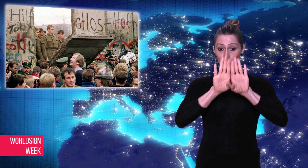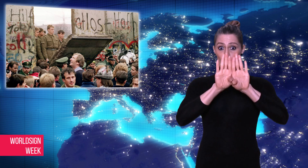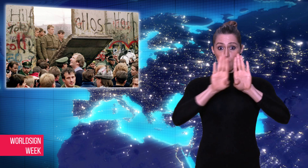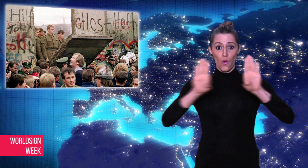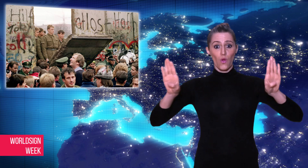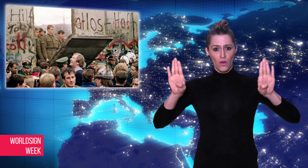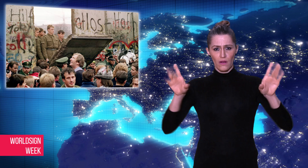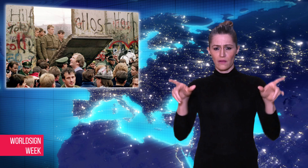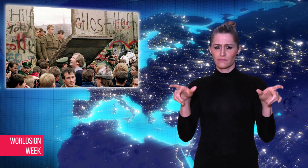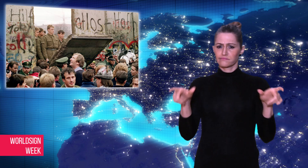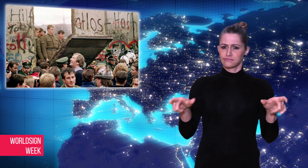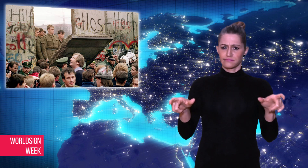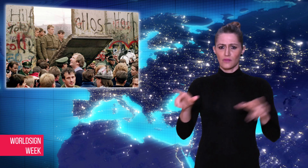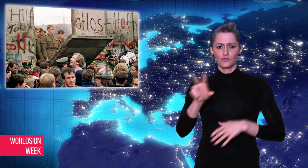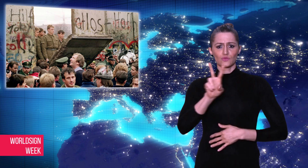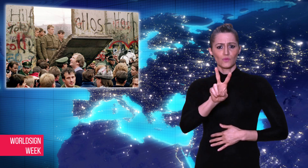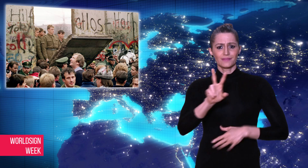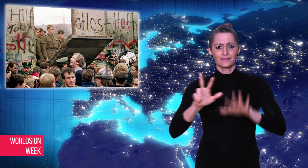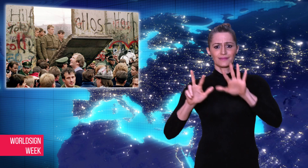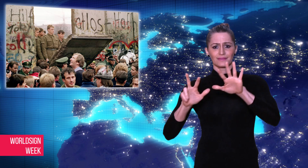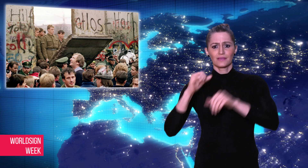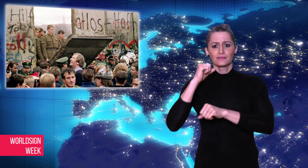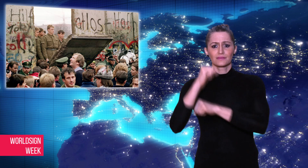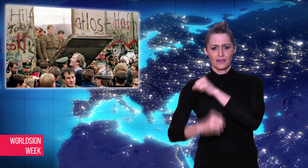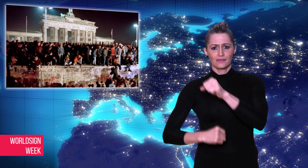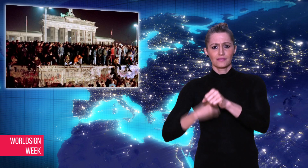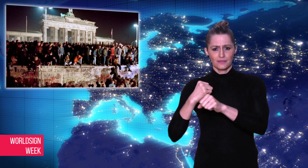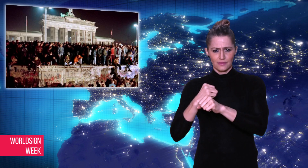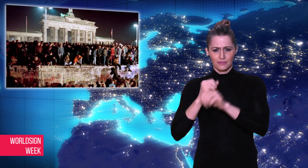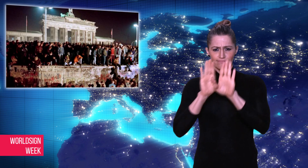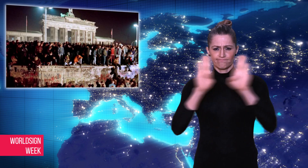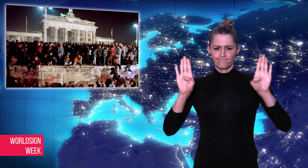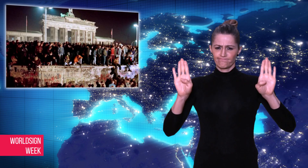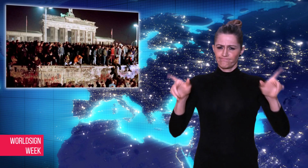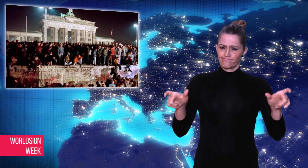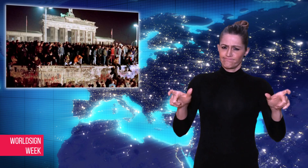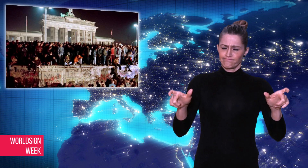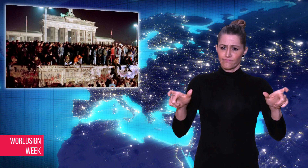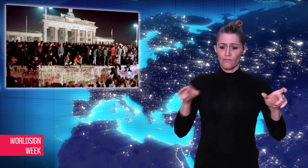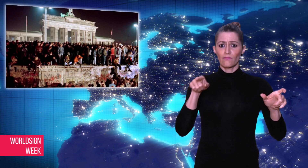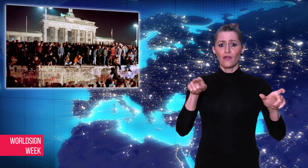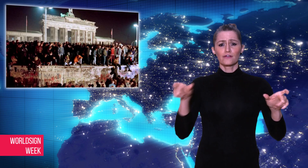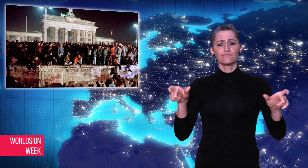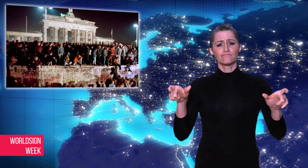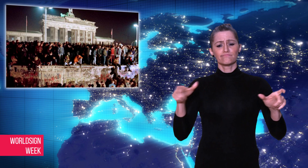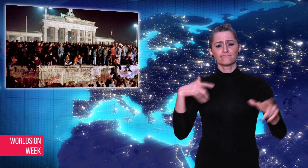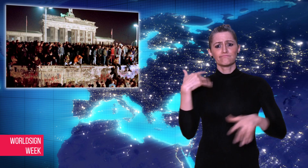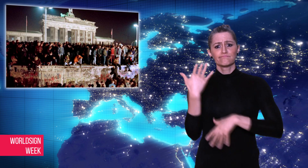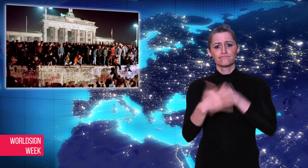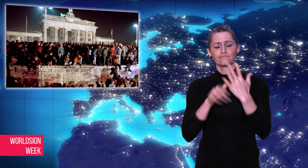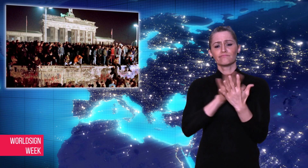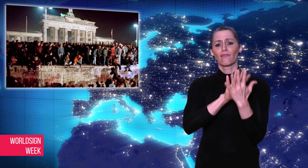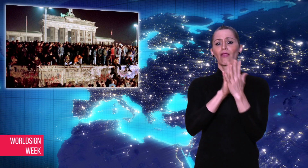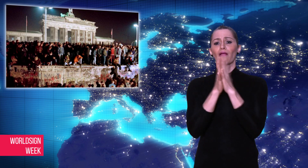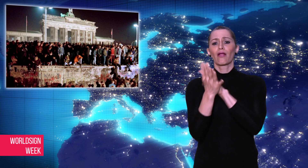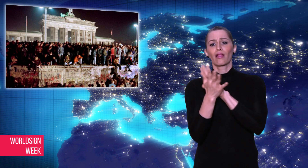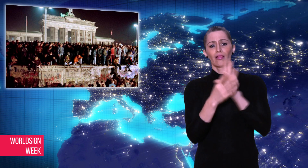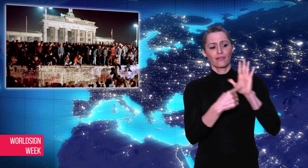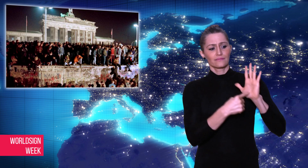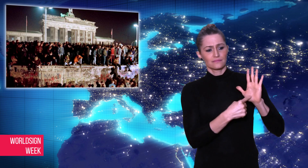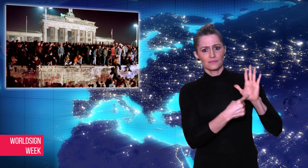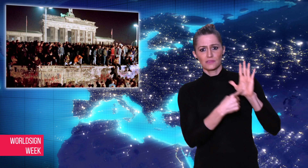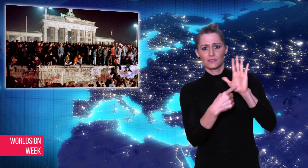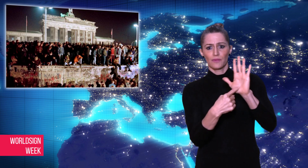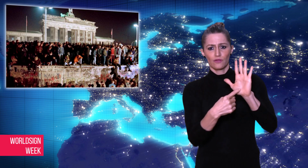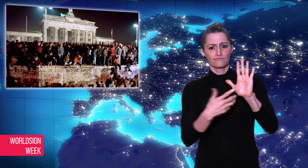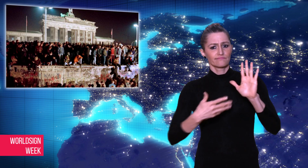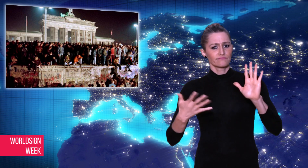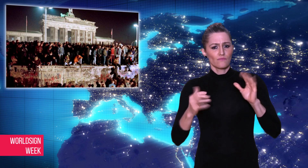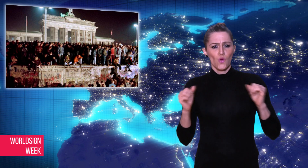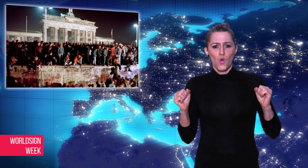Germany. The Berlin Wall had become a symbol of the